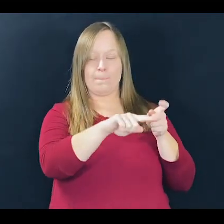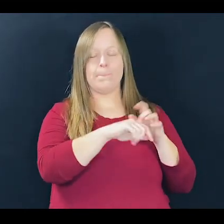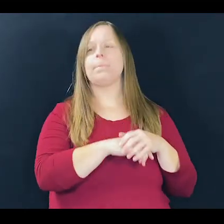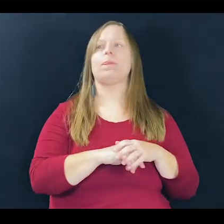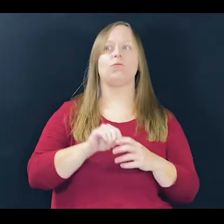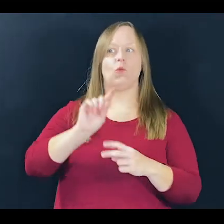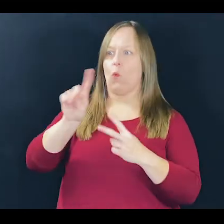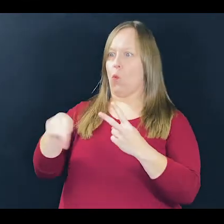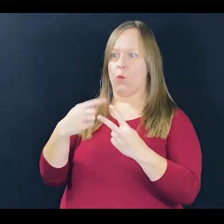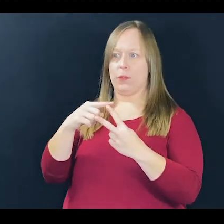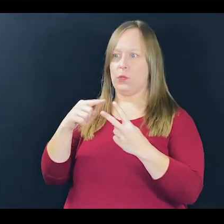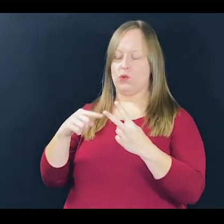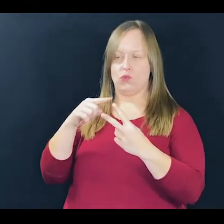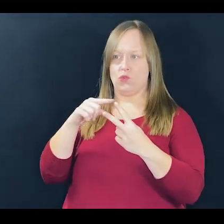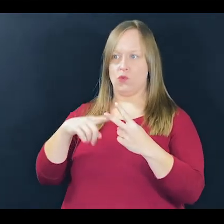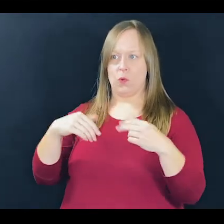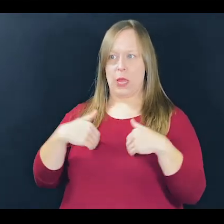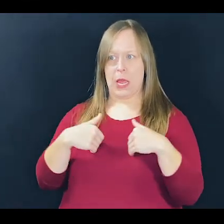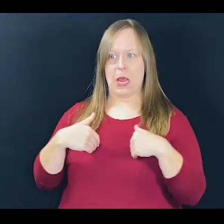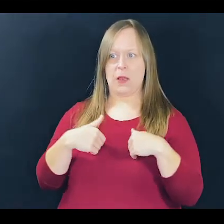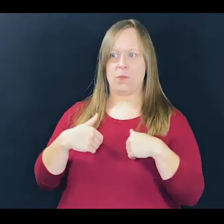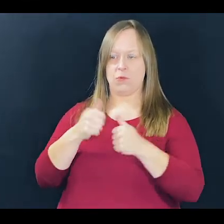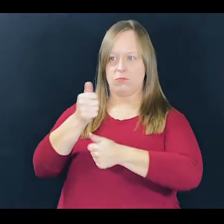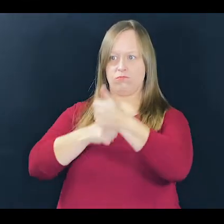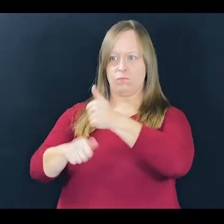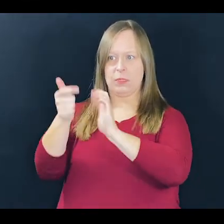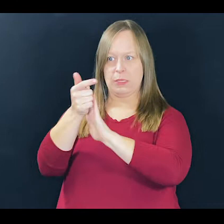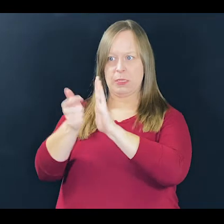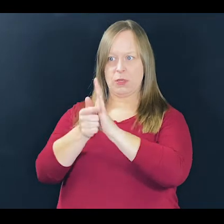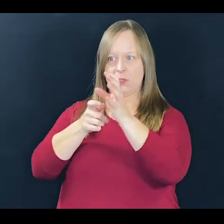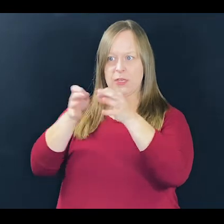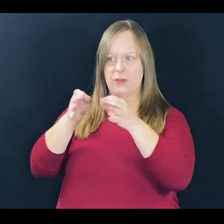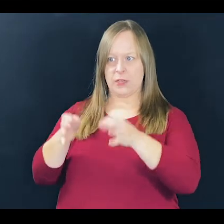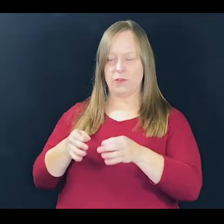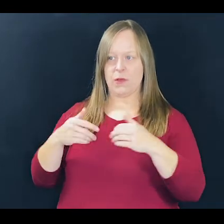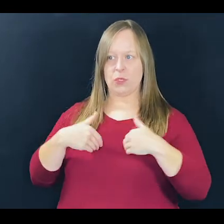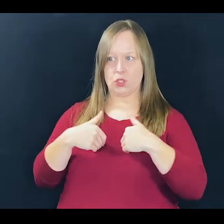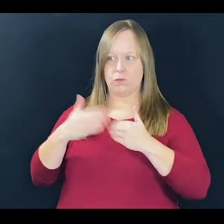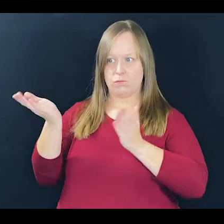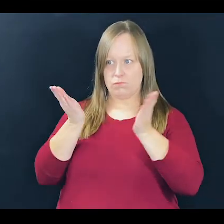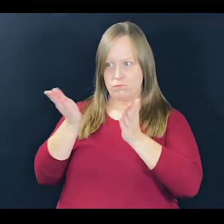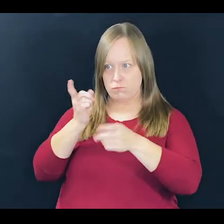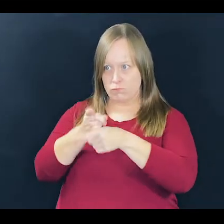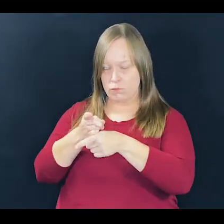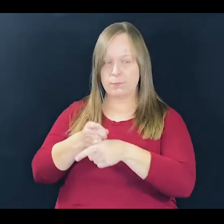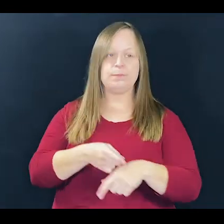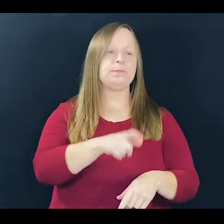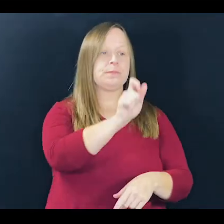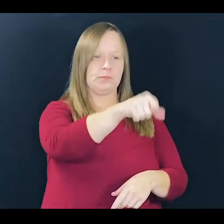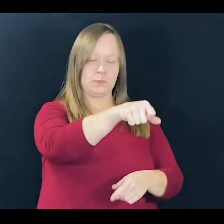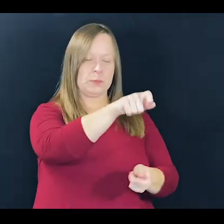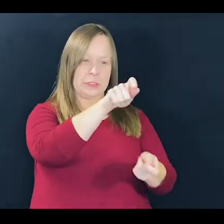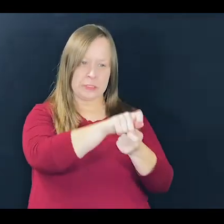K: And so, those are the only two animals that fall under the legal definition of a service animal. That's exactly right!